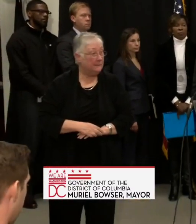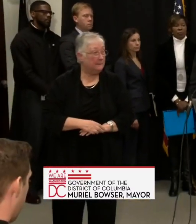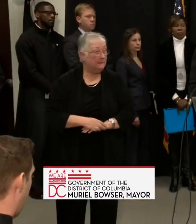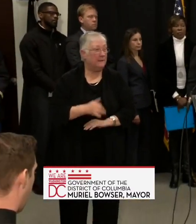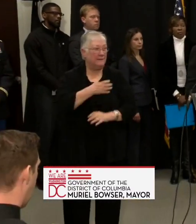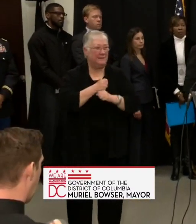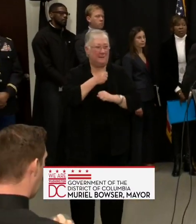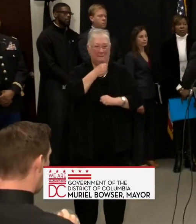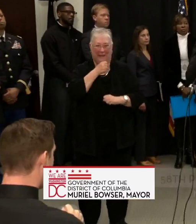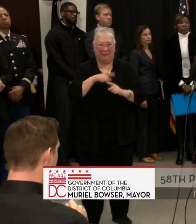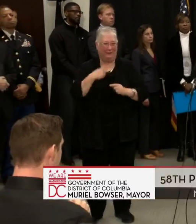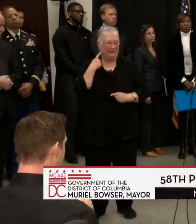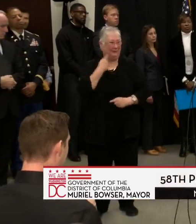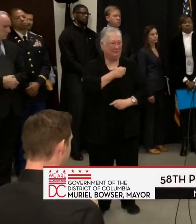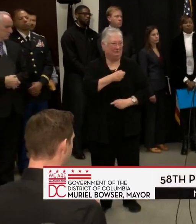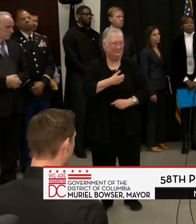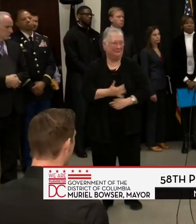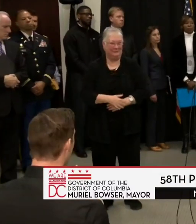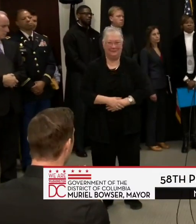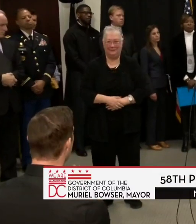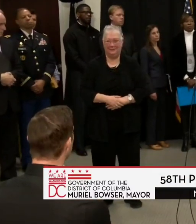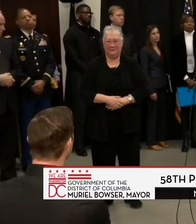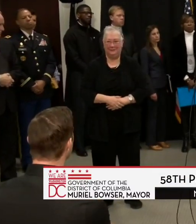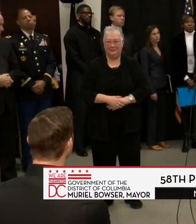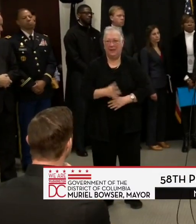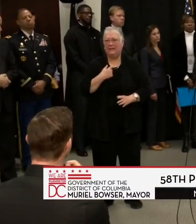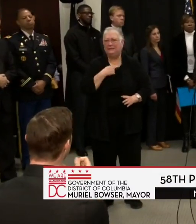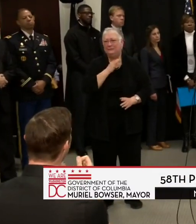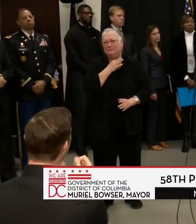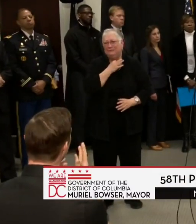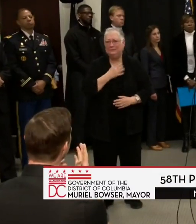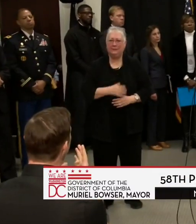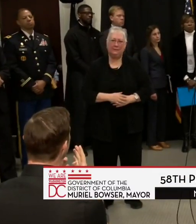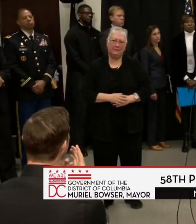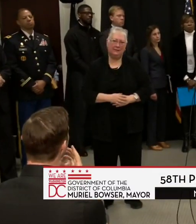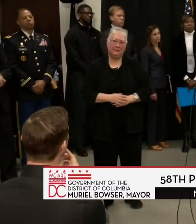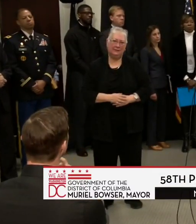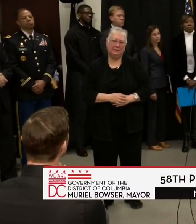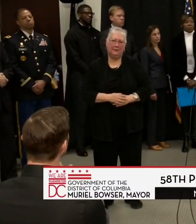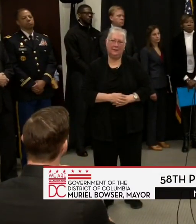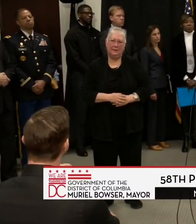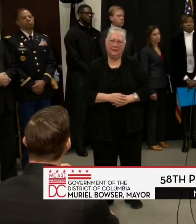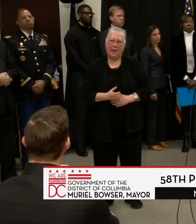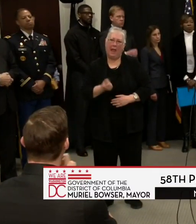MICROPHONE? >> I WANT TO KNOW HOW MANY SECURITY PEOPLE OR LAW ENFORCEMENT PEOPLE WILL BE